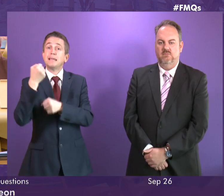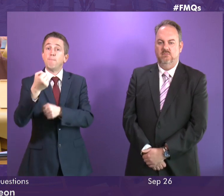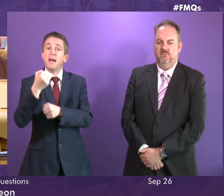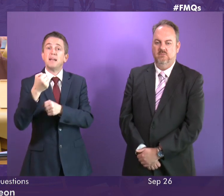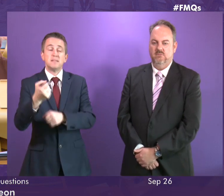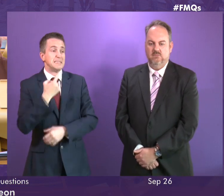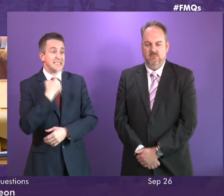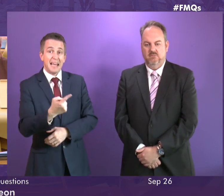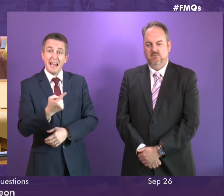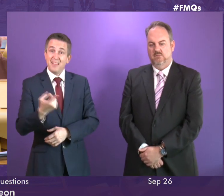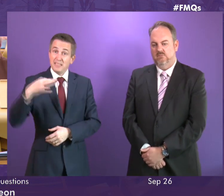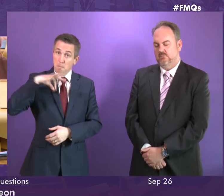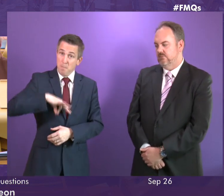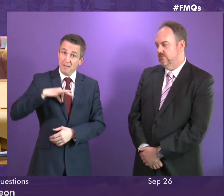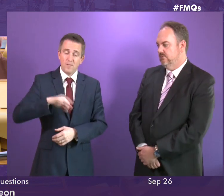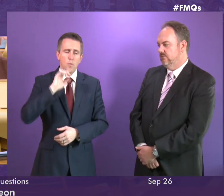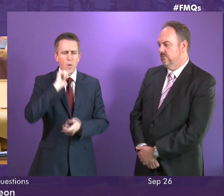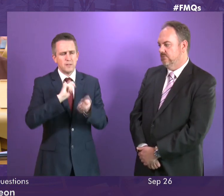is “game-changing” in the fight against child poverty.